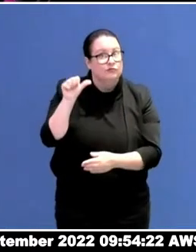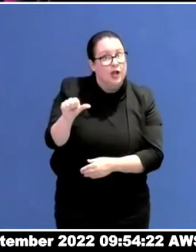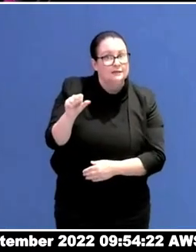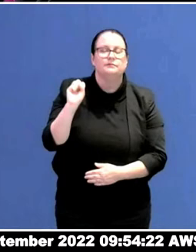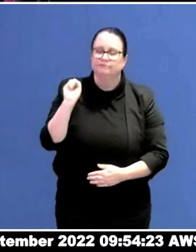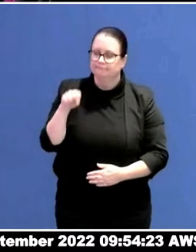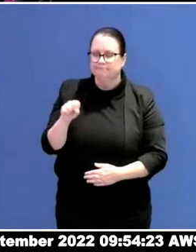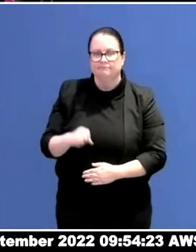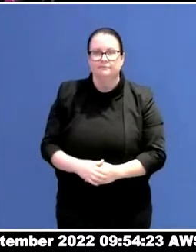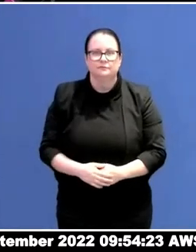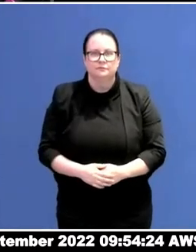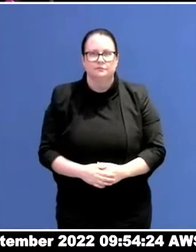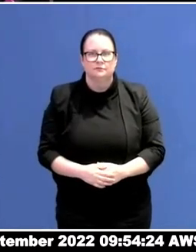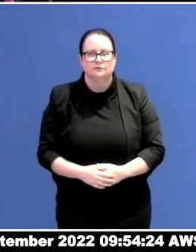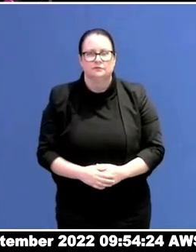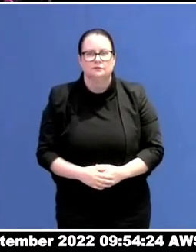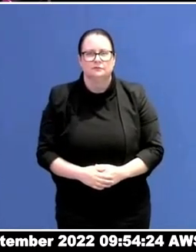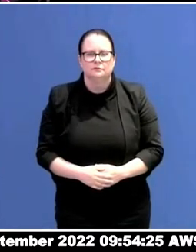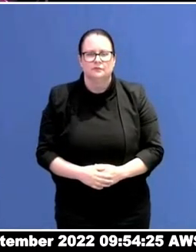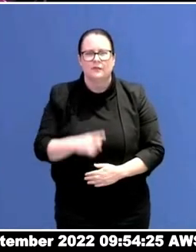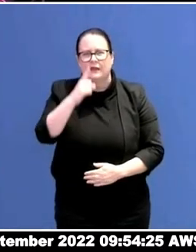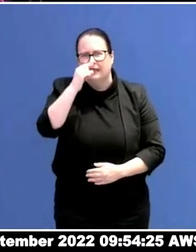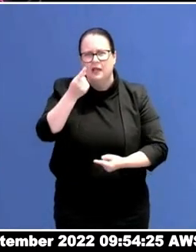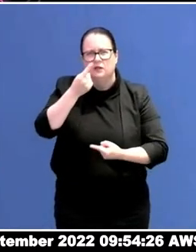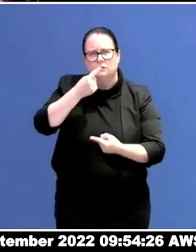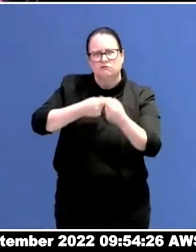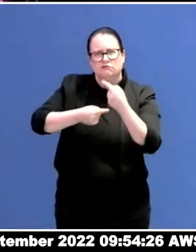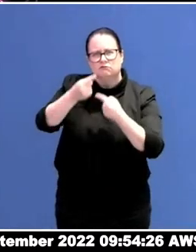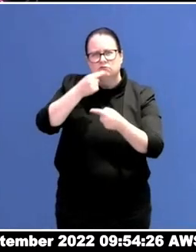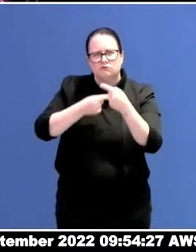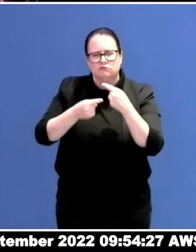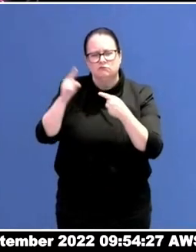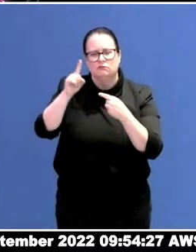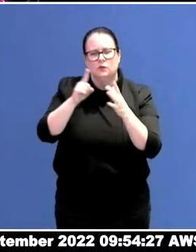Can you describe to the Commissioners what Aaron was like at that